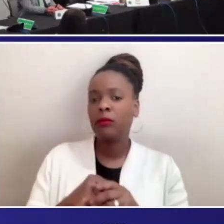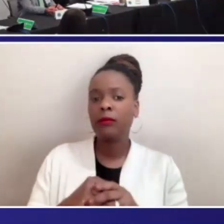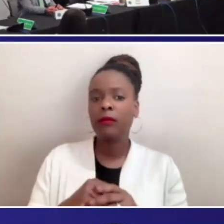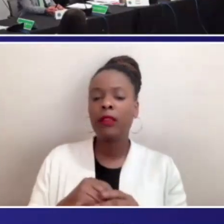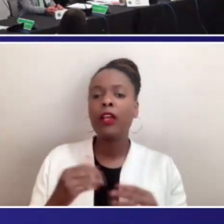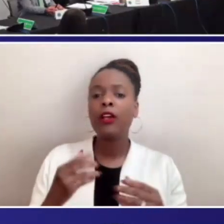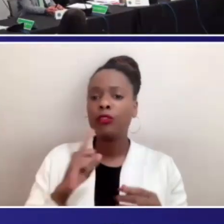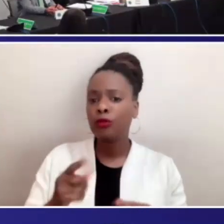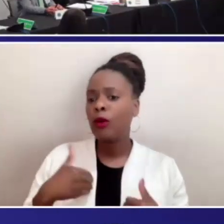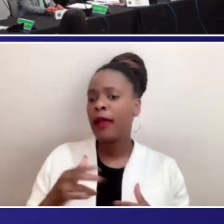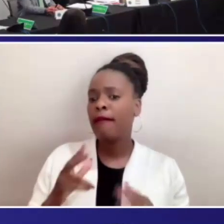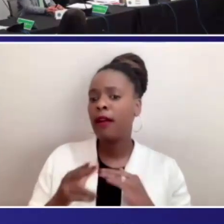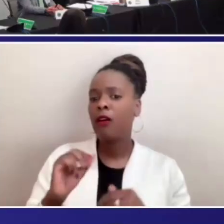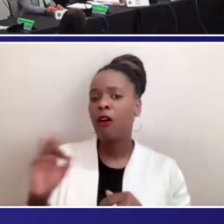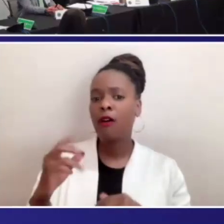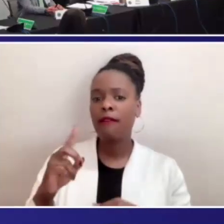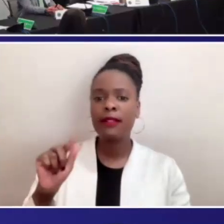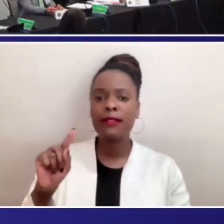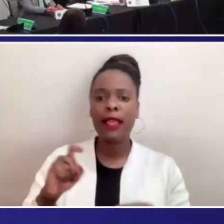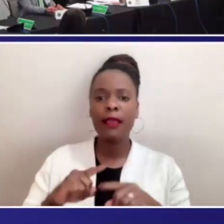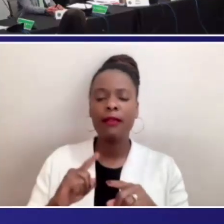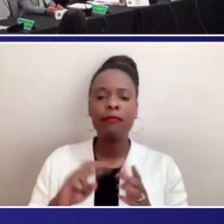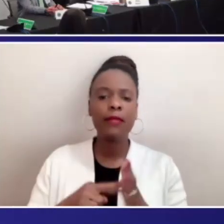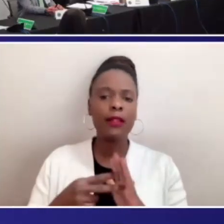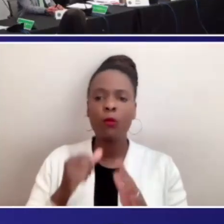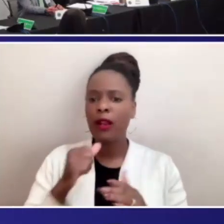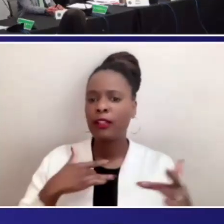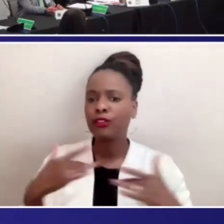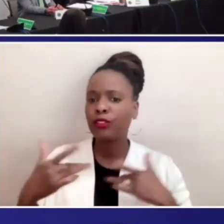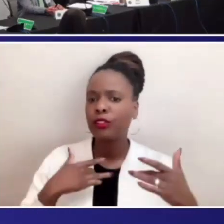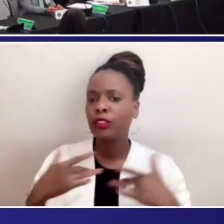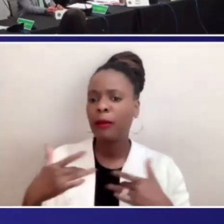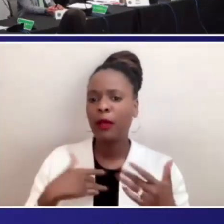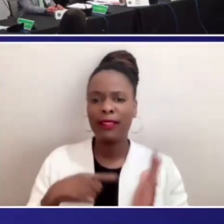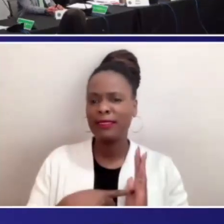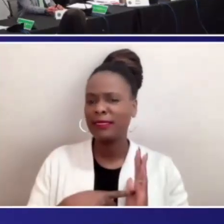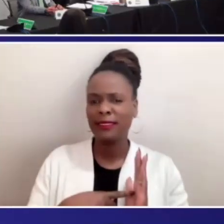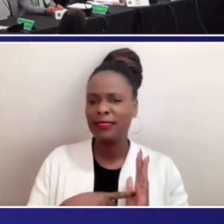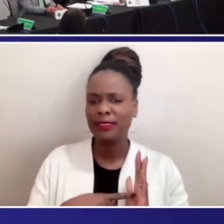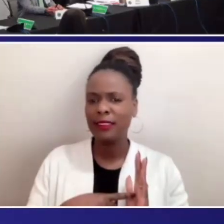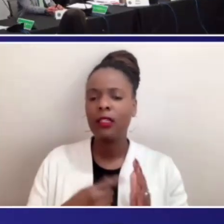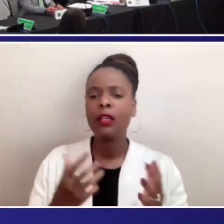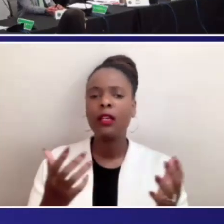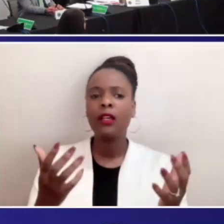we just aren't that worried about that kind of a thing. We want to try to make this as